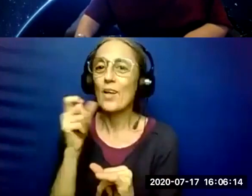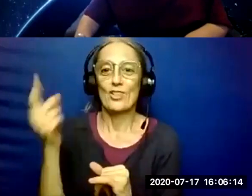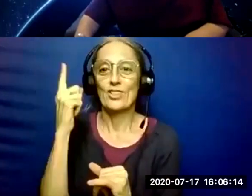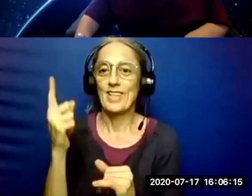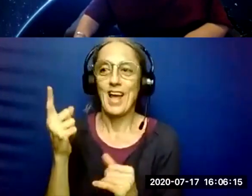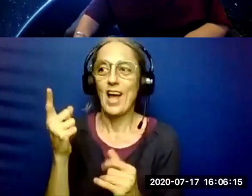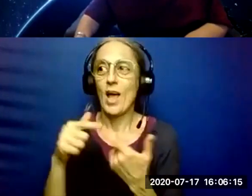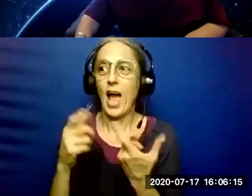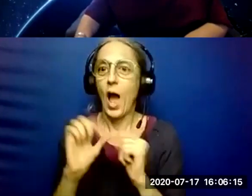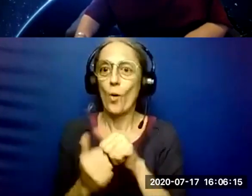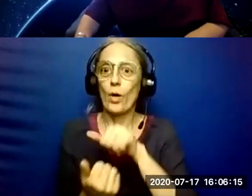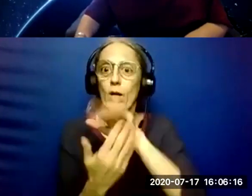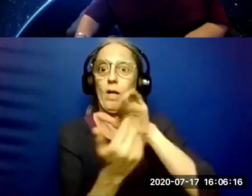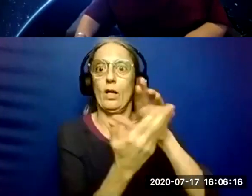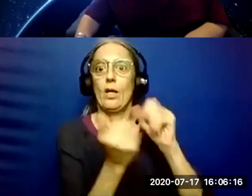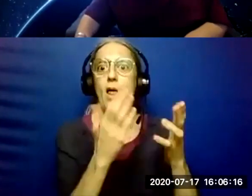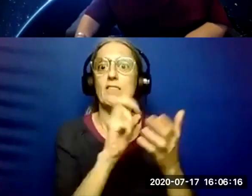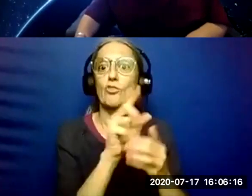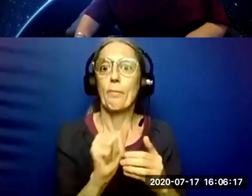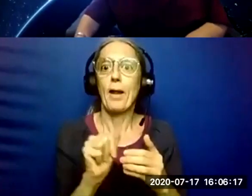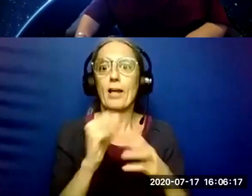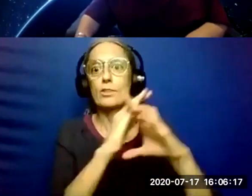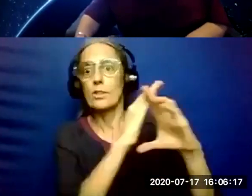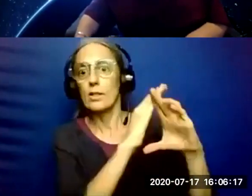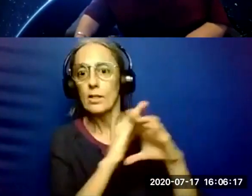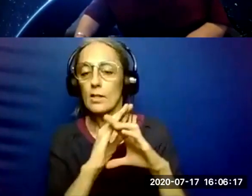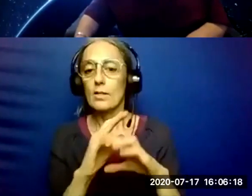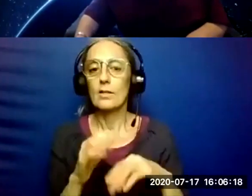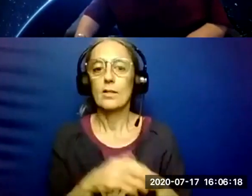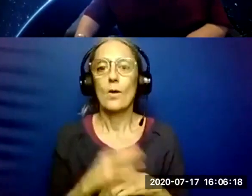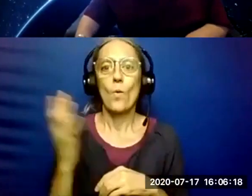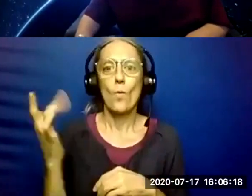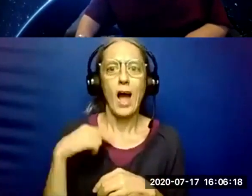why we needed a law like the Americans with Disabilities Act.